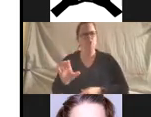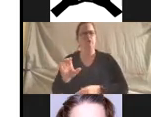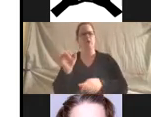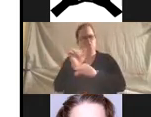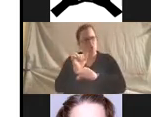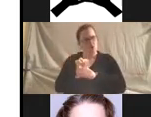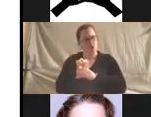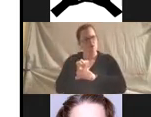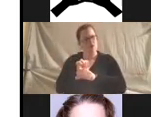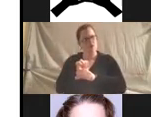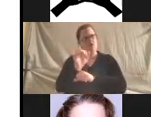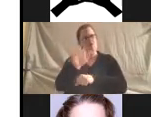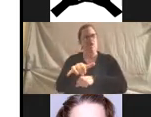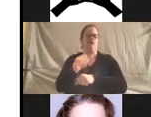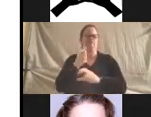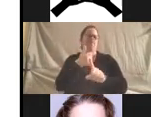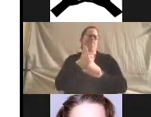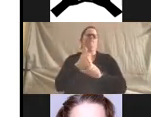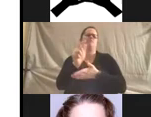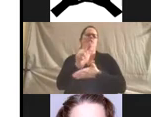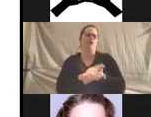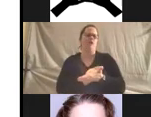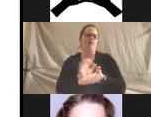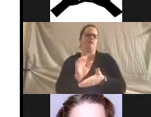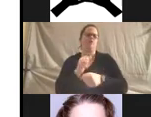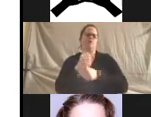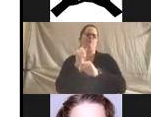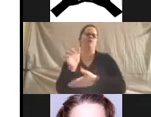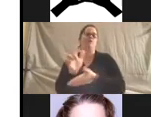that helped inform the law when it got reintroduced later.